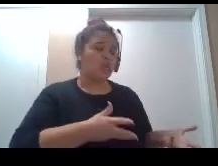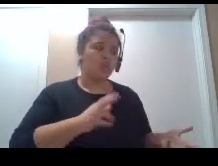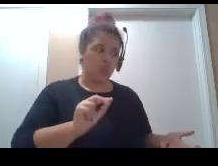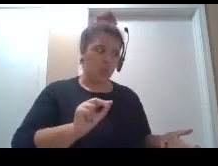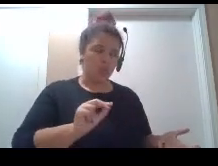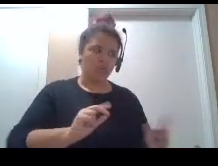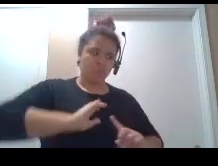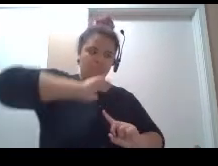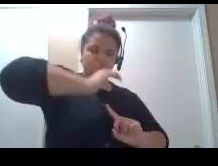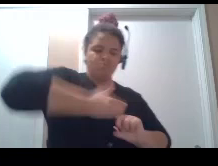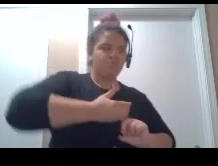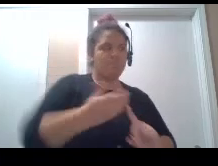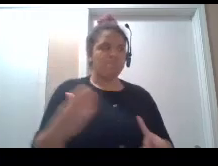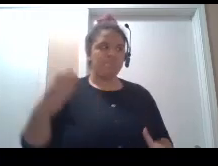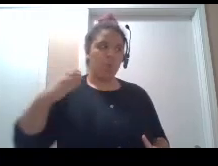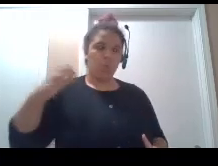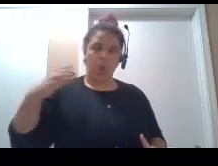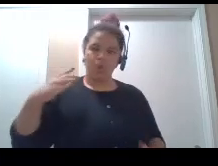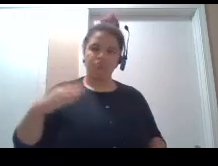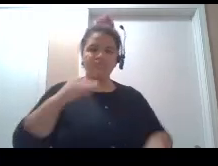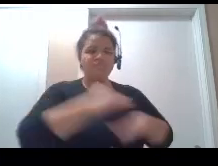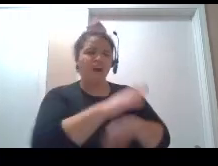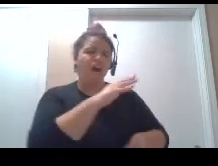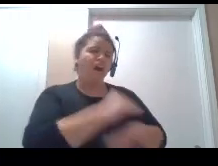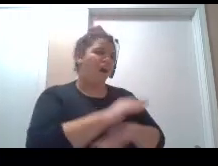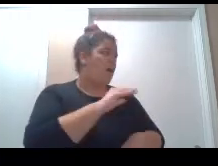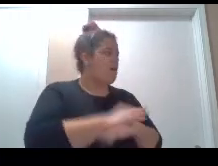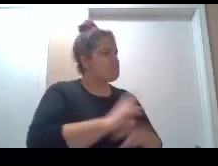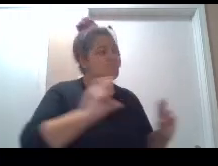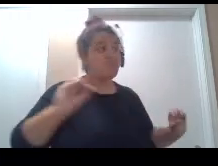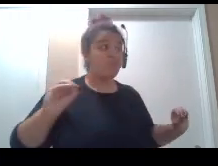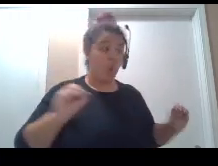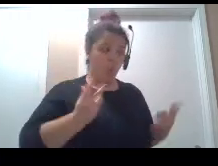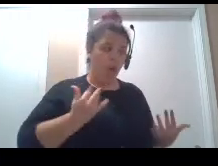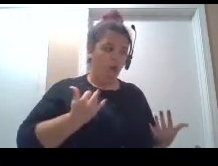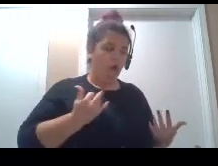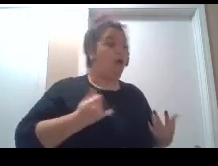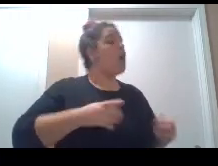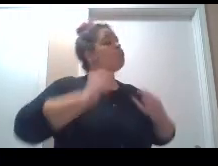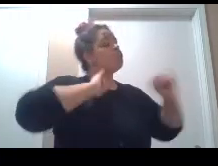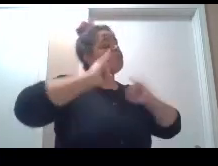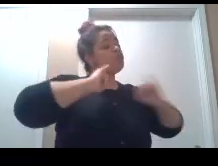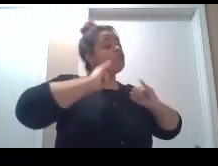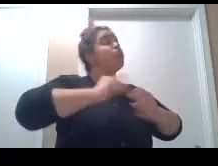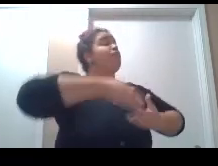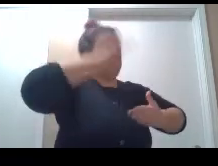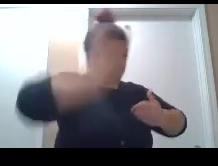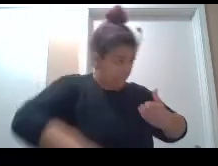answers, or give advice. You should plan time for a review of the mock interview directly after.